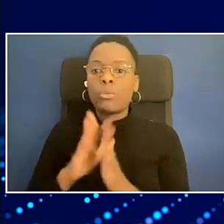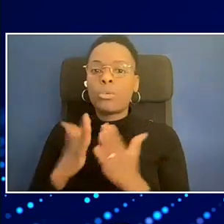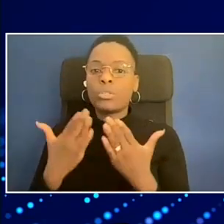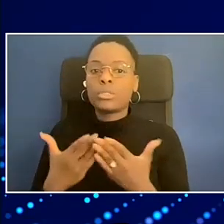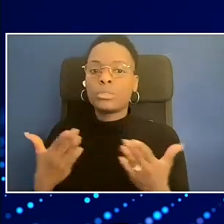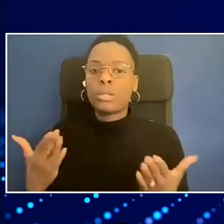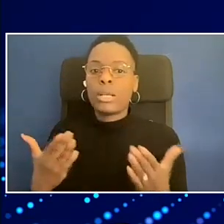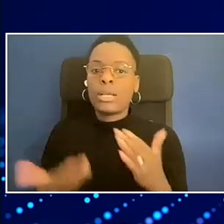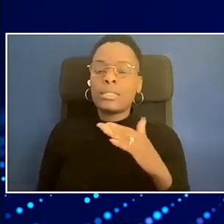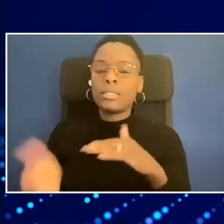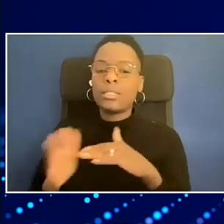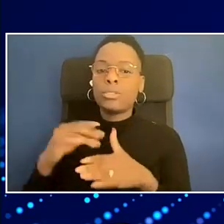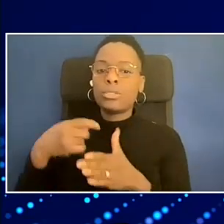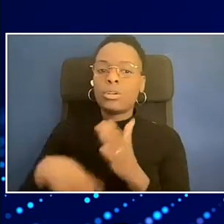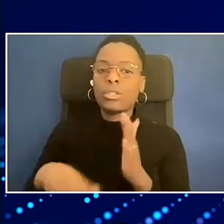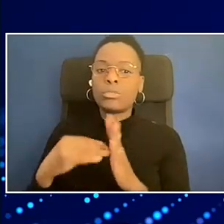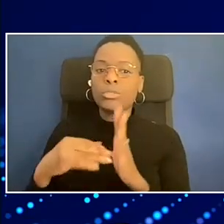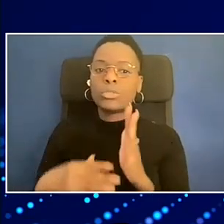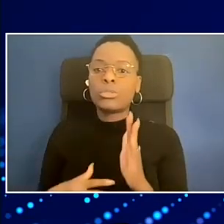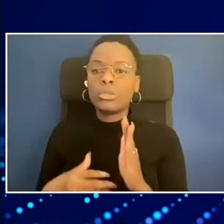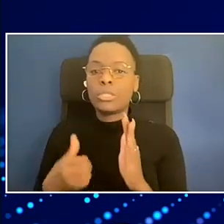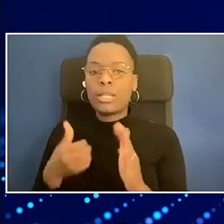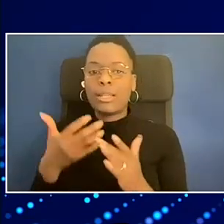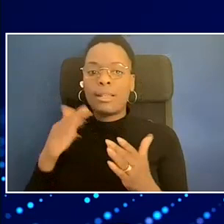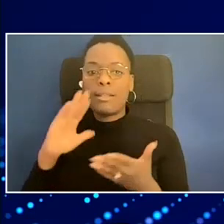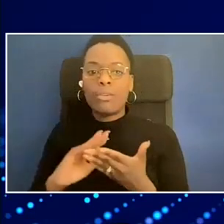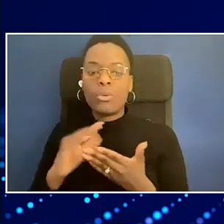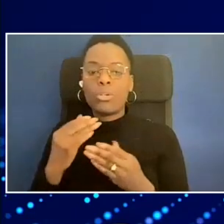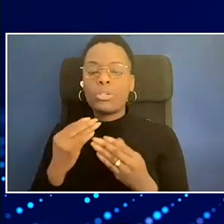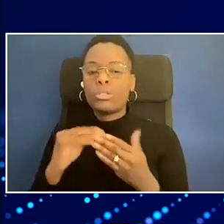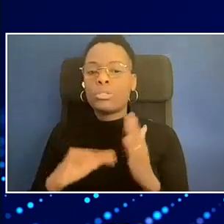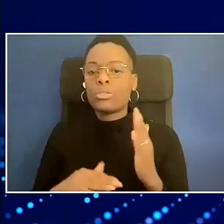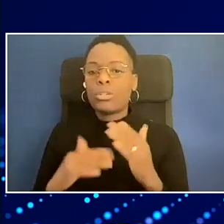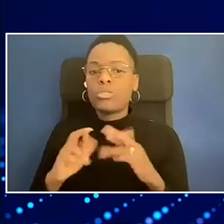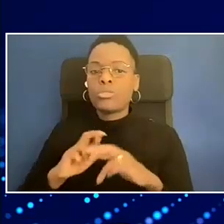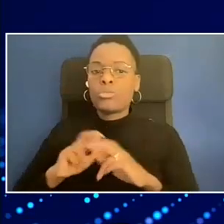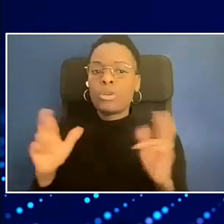students being fully prepared with books and supplies on day one of their courses.